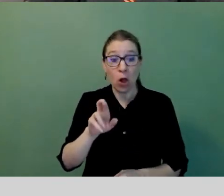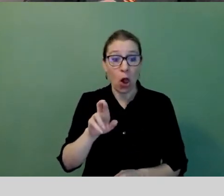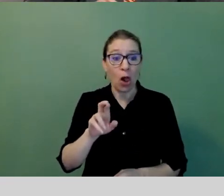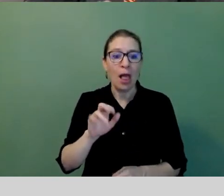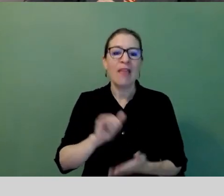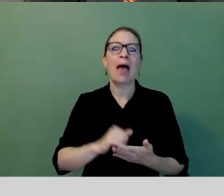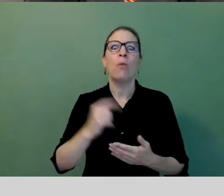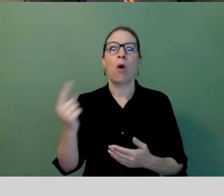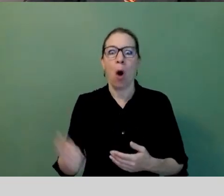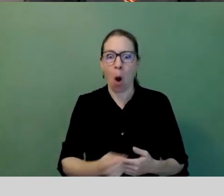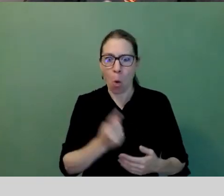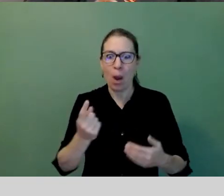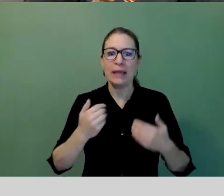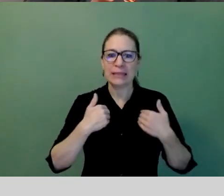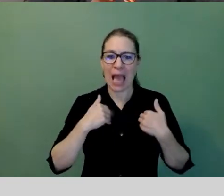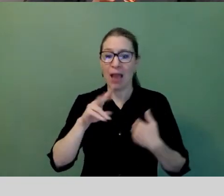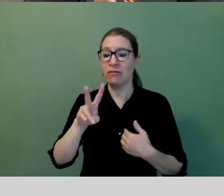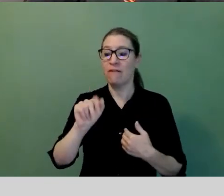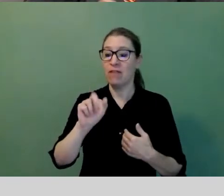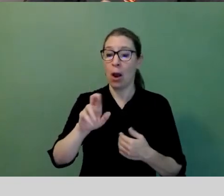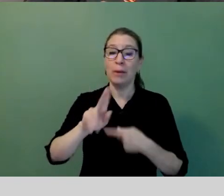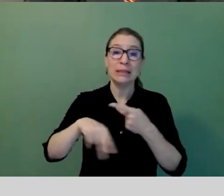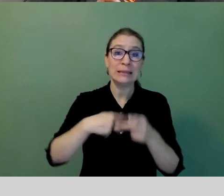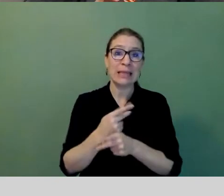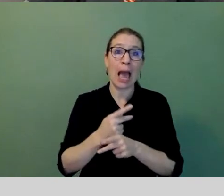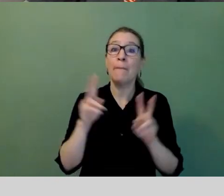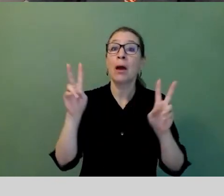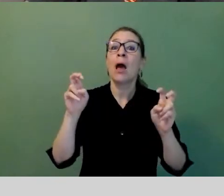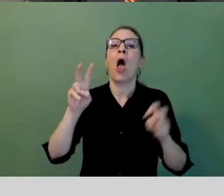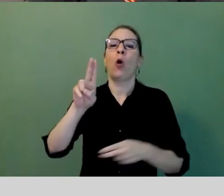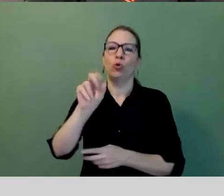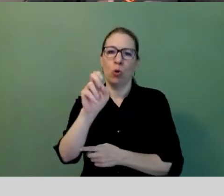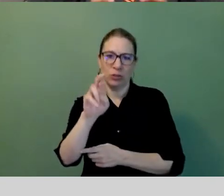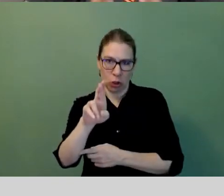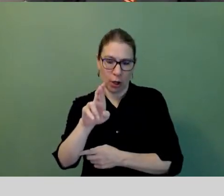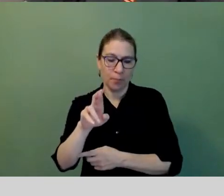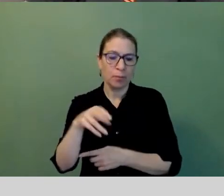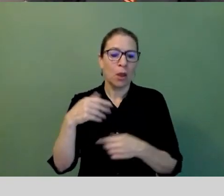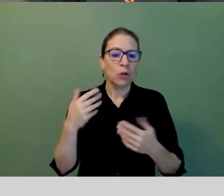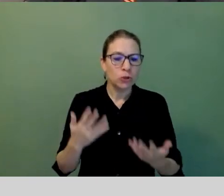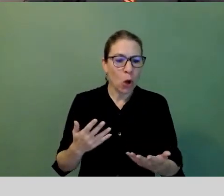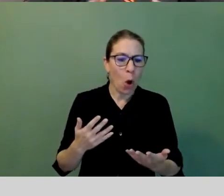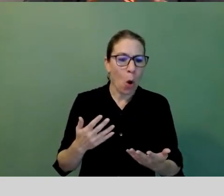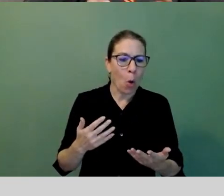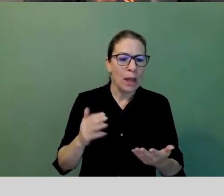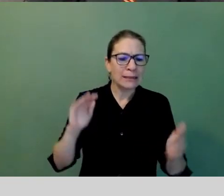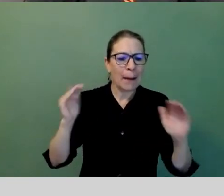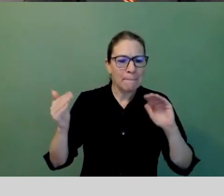will always contain the variable type to be user. Now mypy is complaining that the type